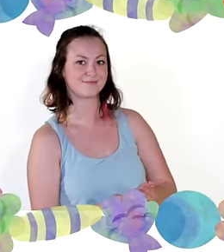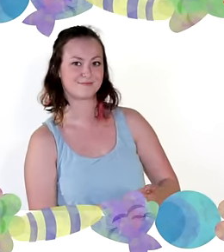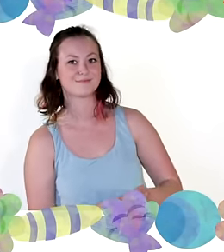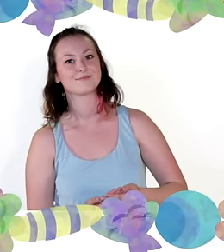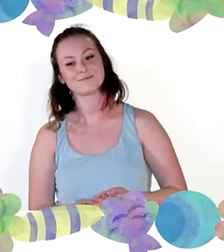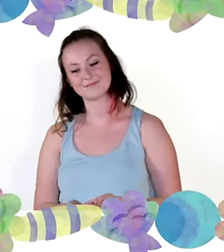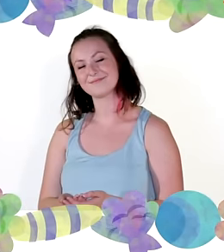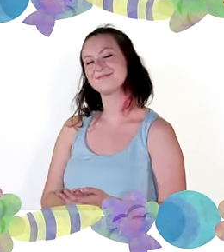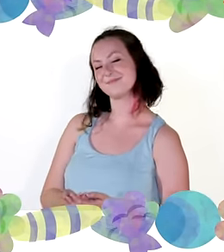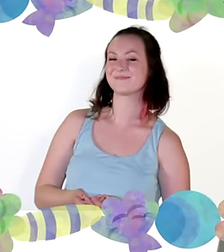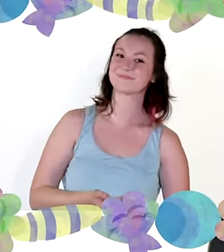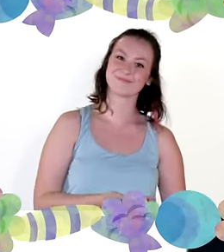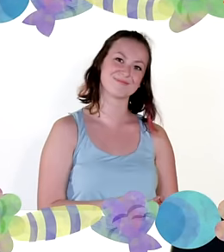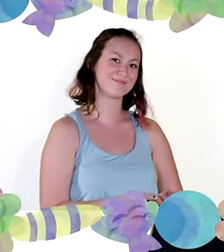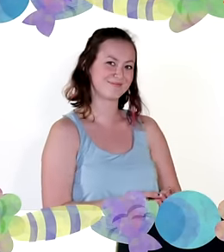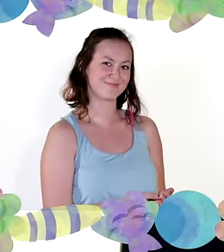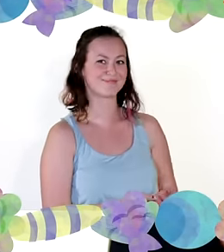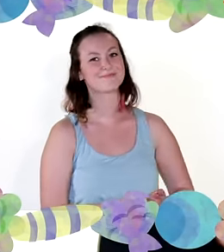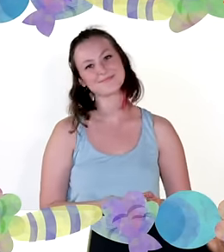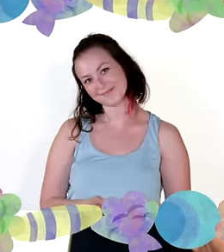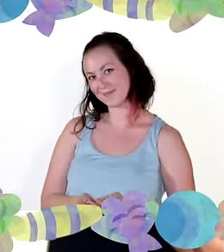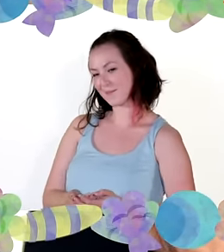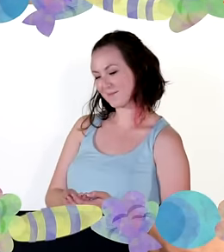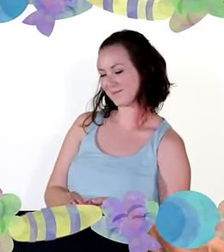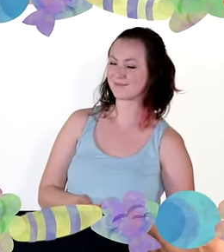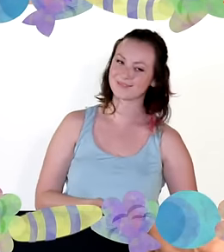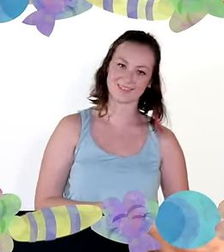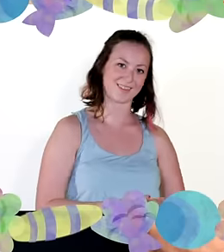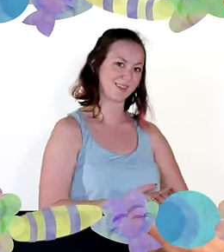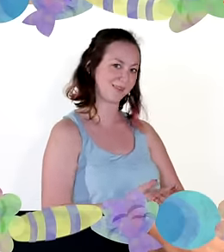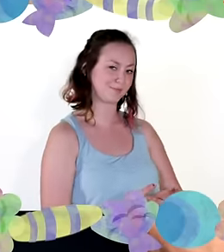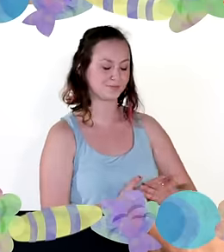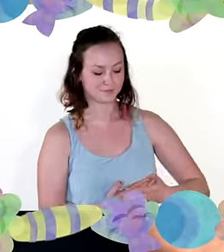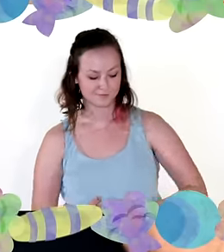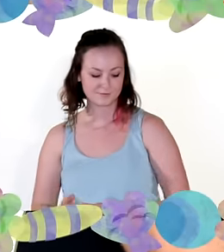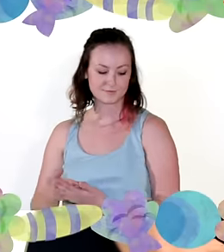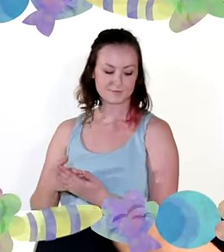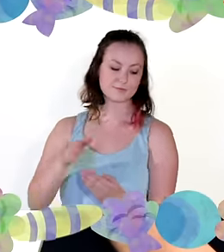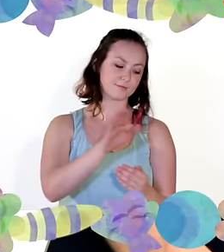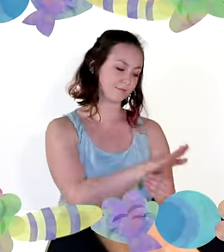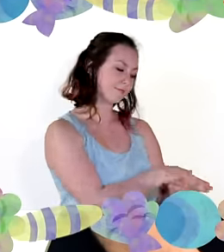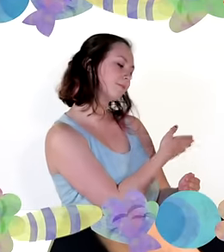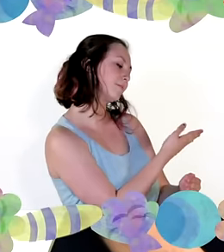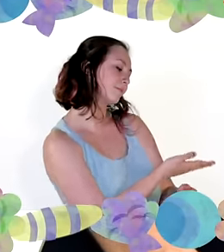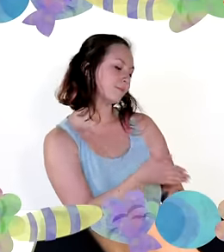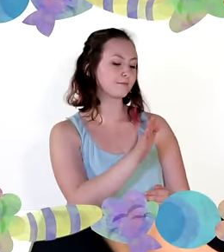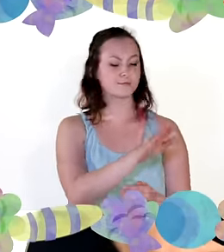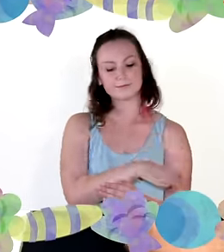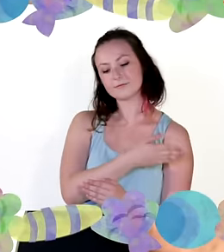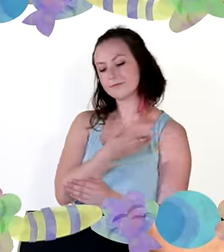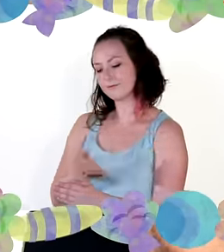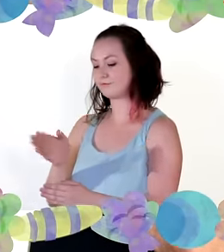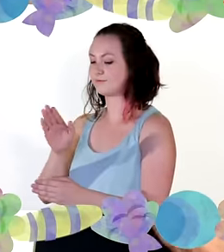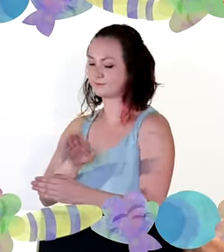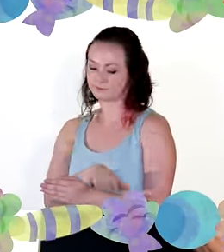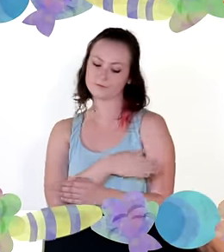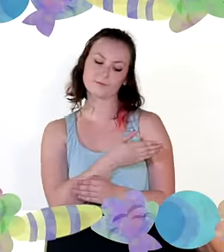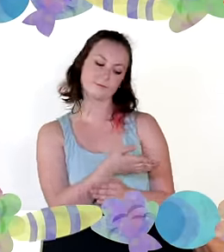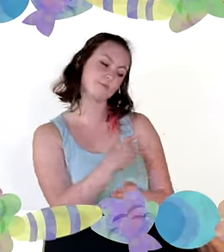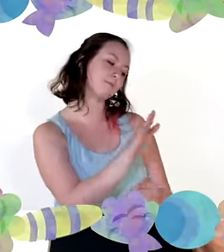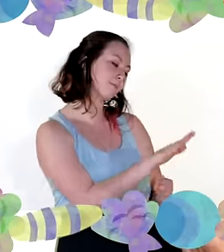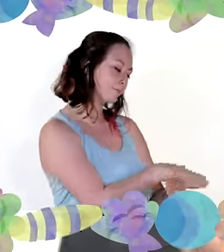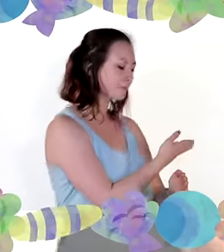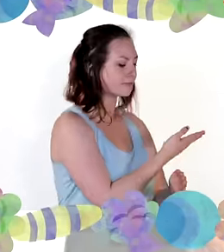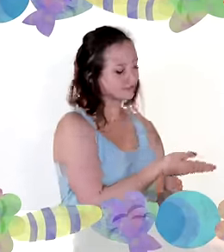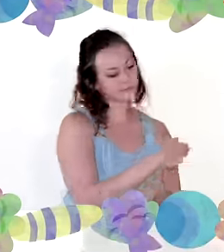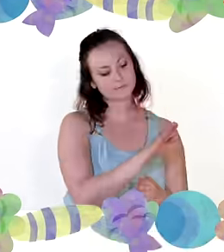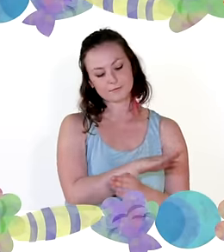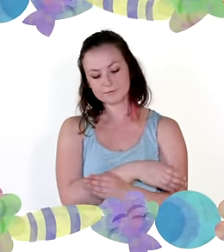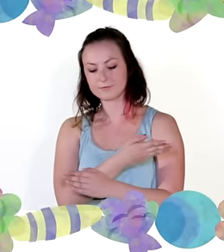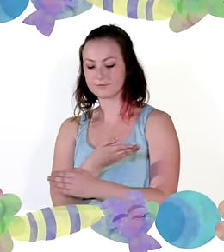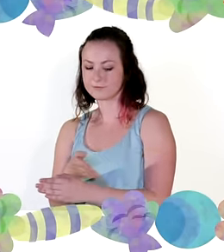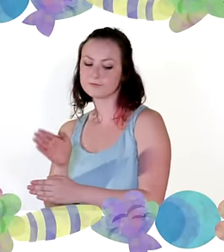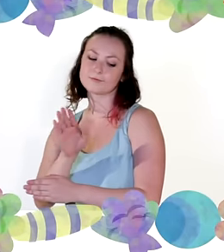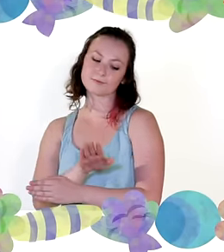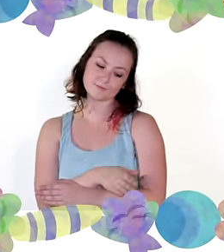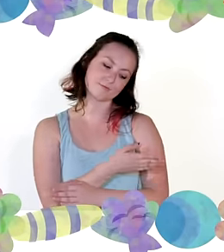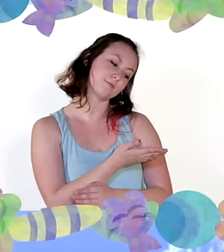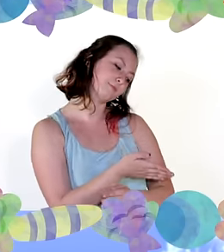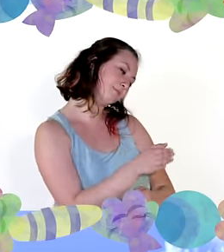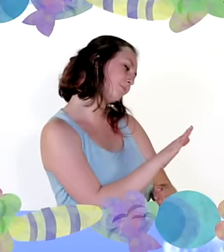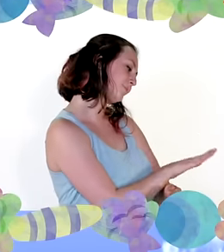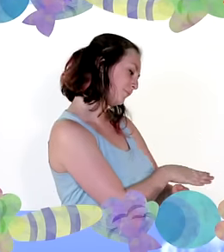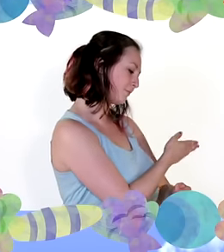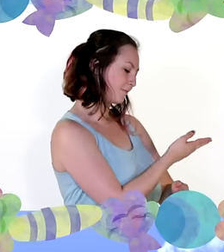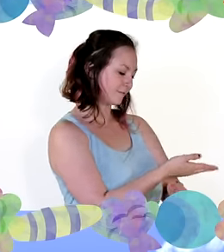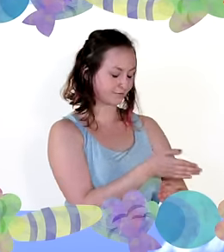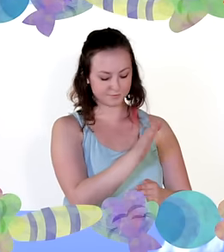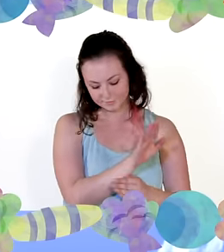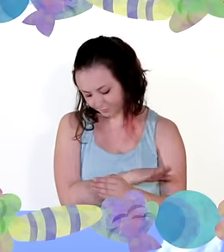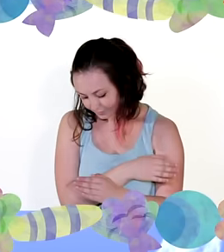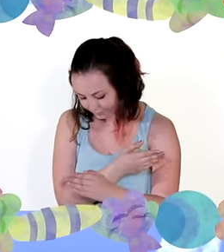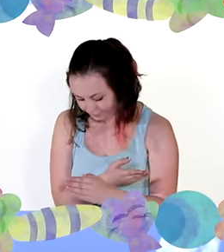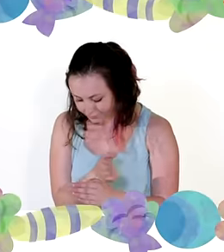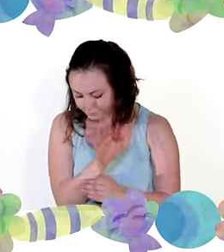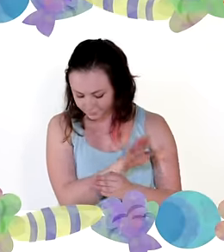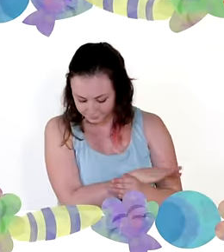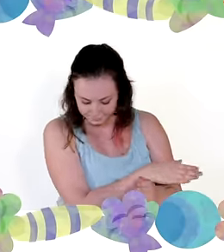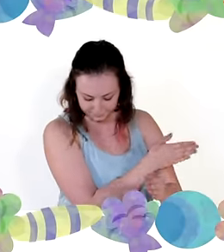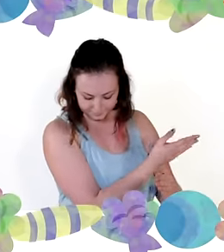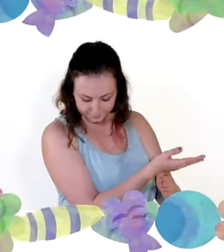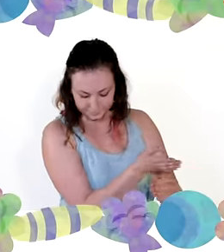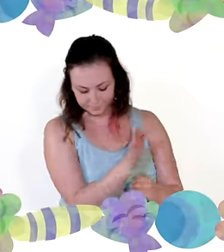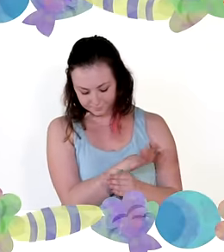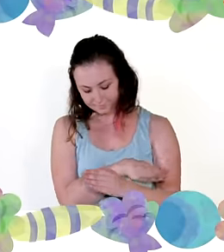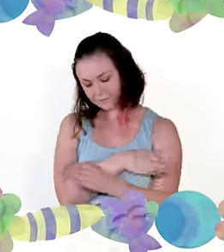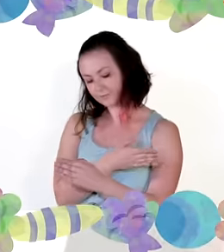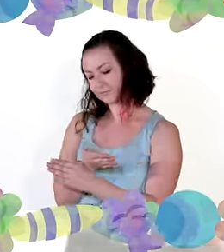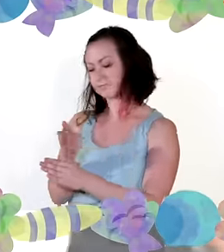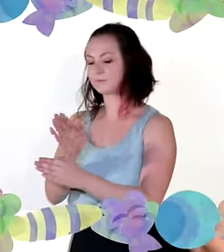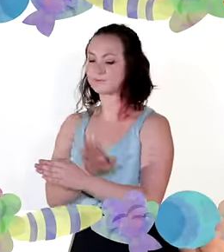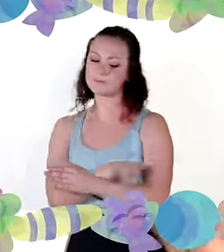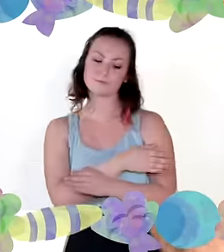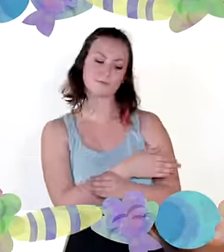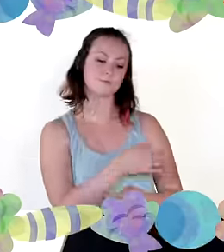*music interlude*